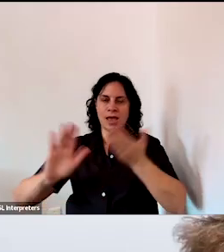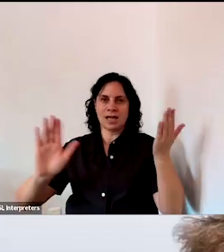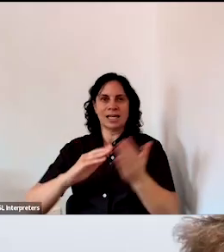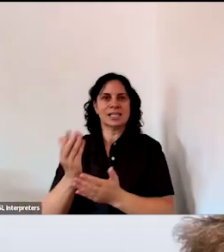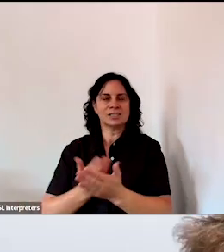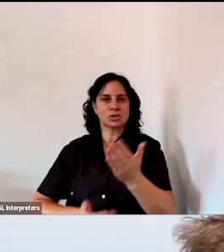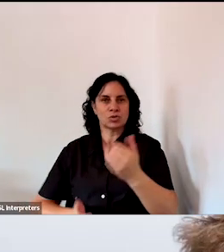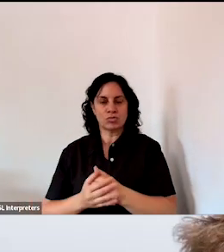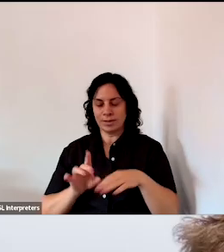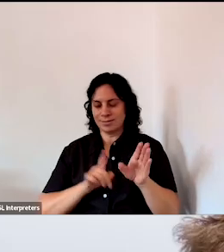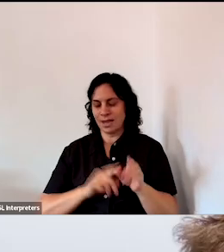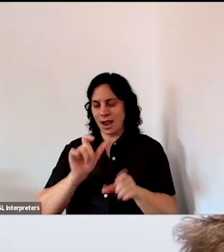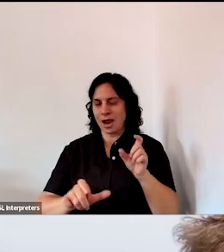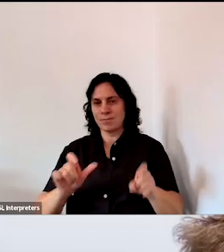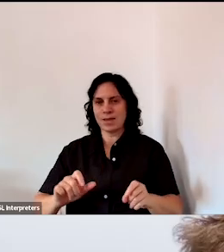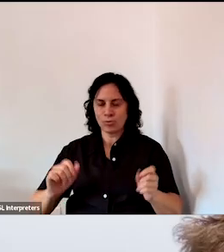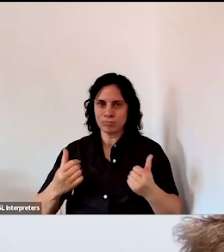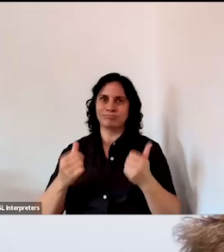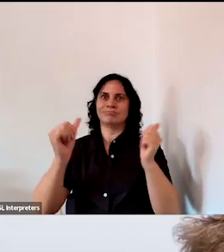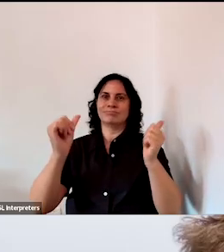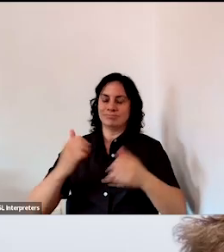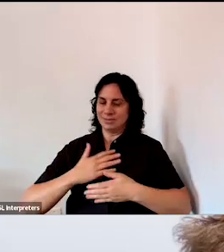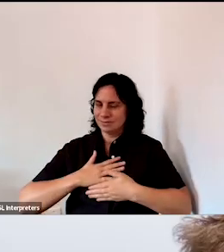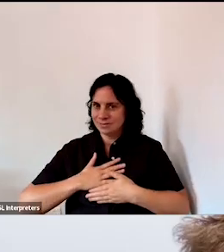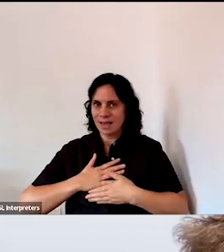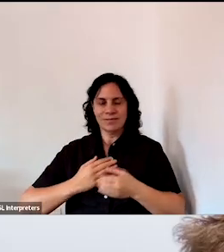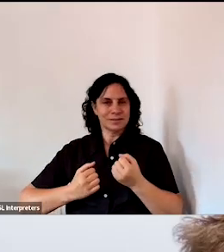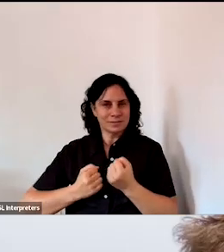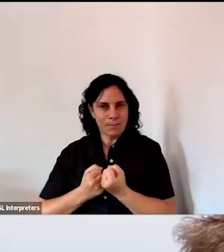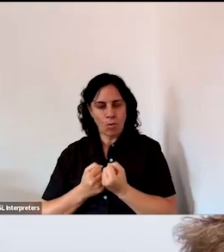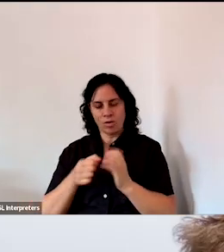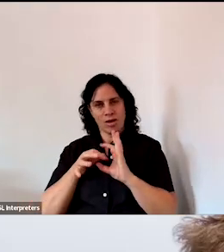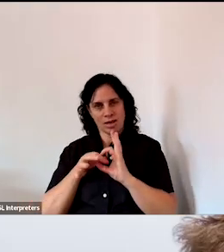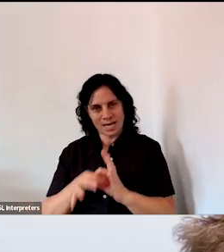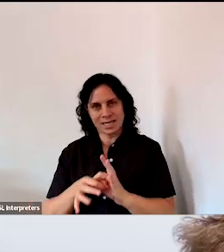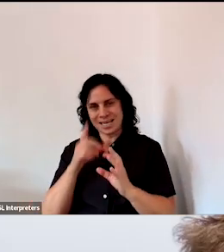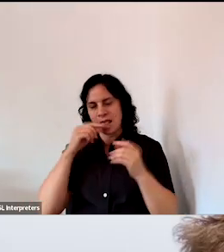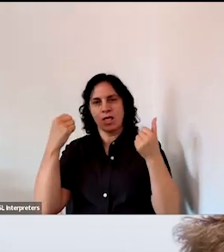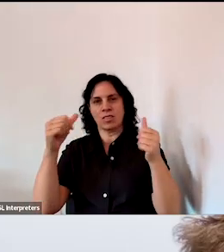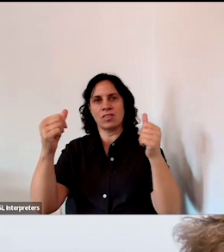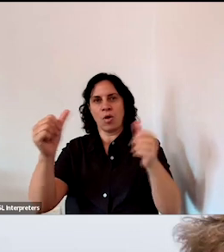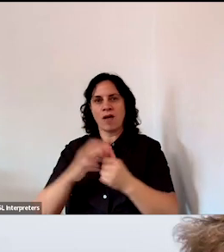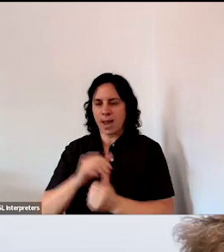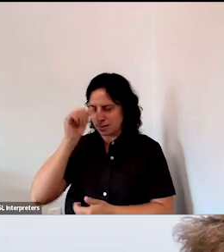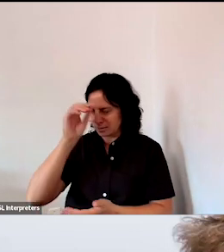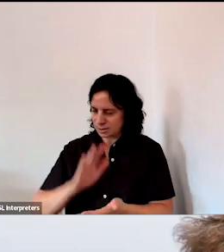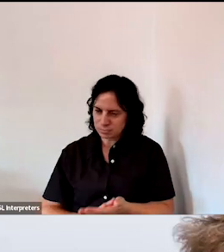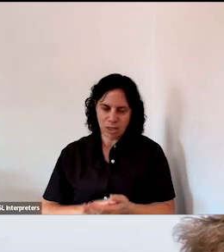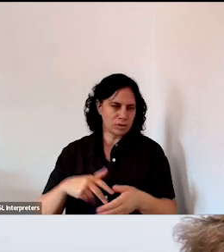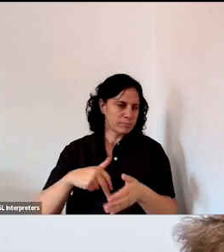Young people thrive when they feel safe and supported and connected. But experiencing discrimination barriers in schools or broader